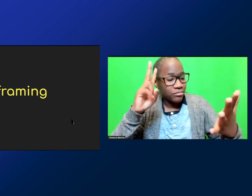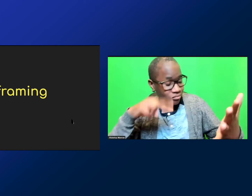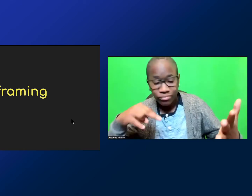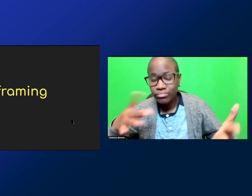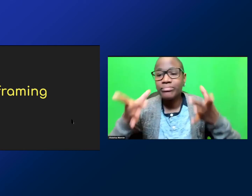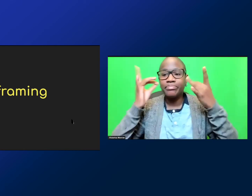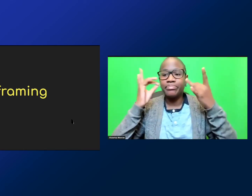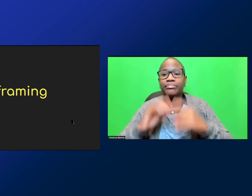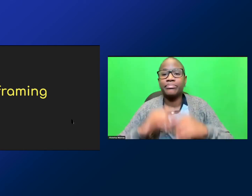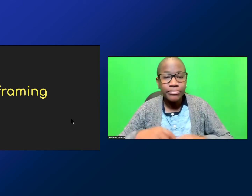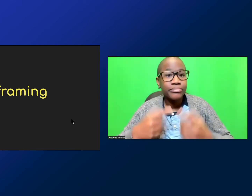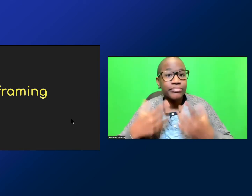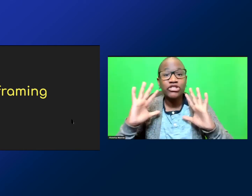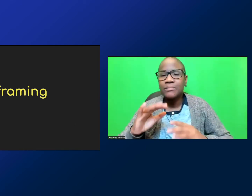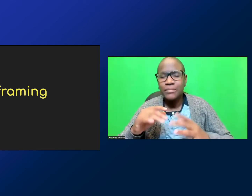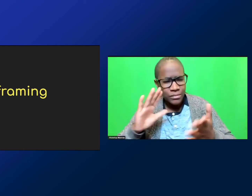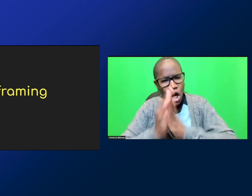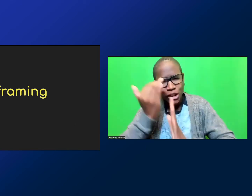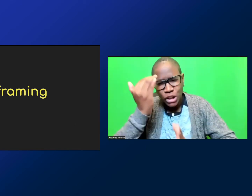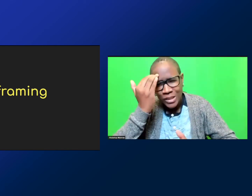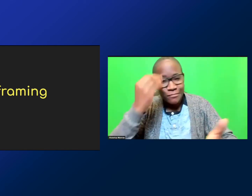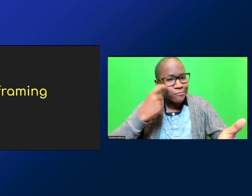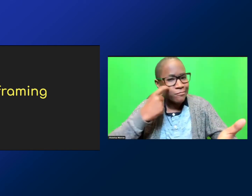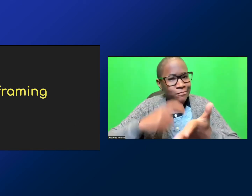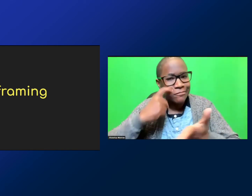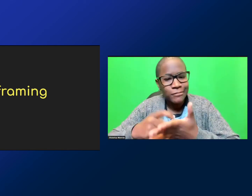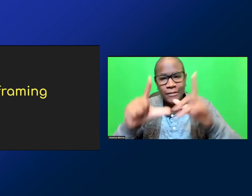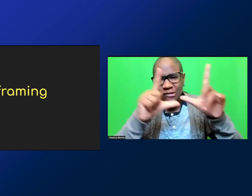going to instill in them the awareness that they need to avoid falling for these common